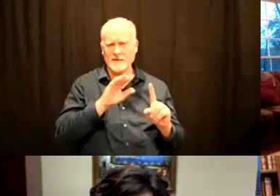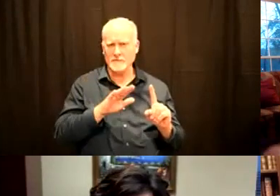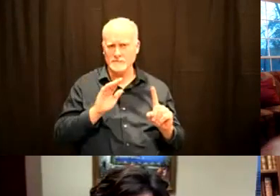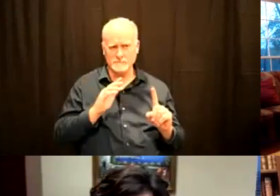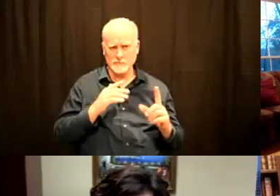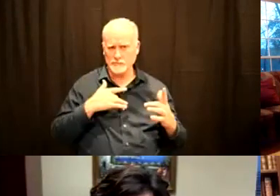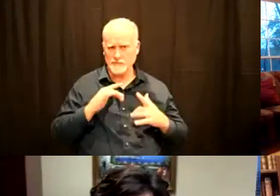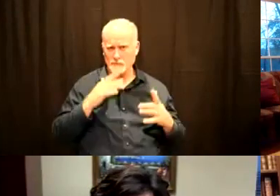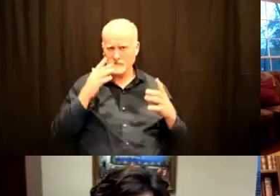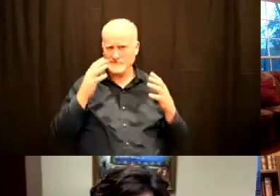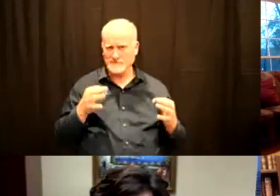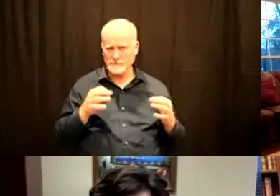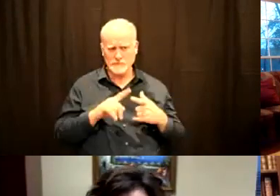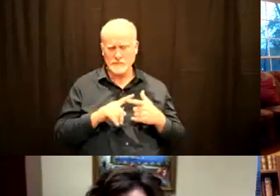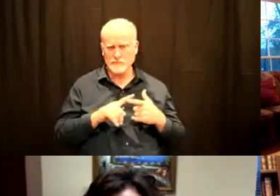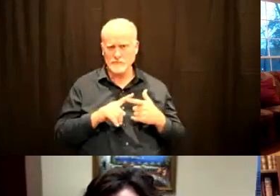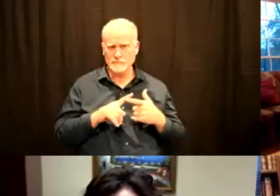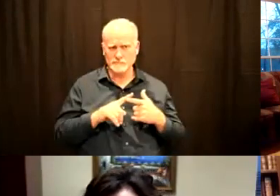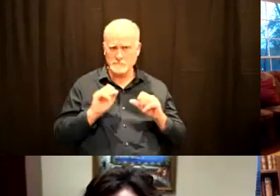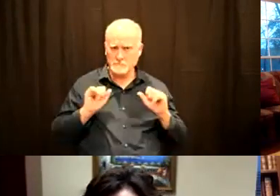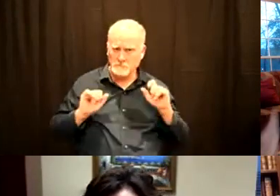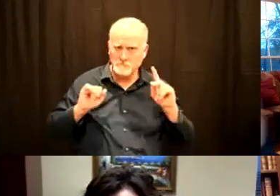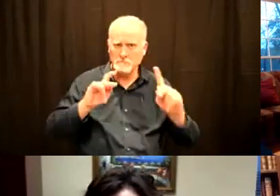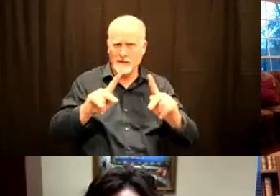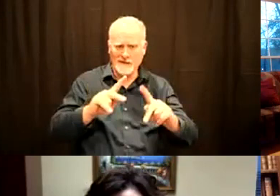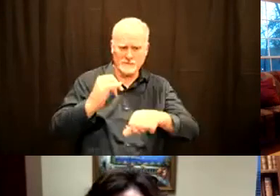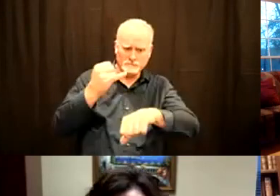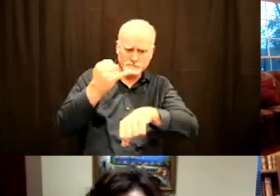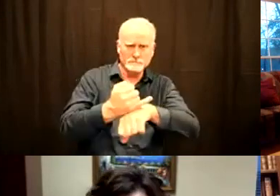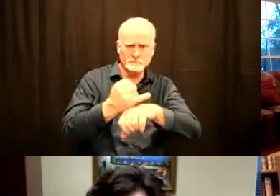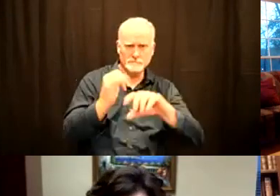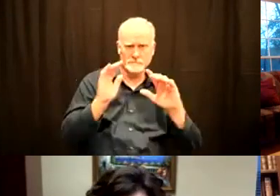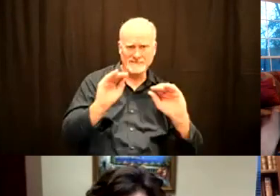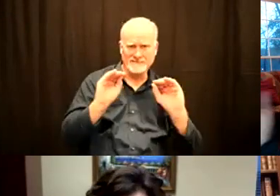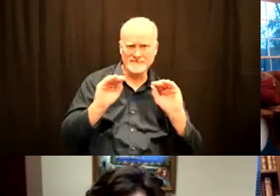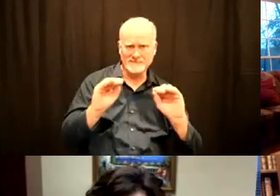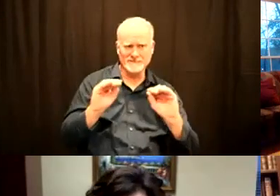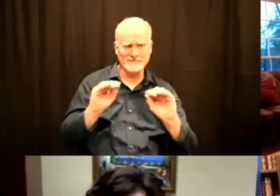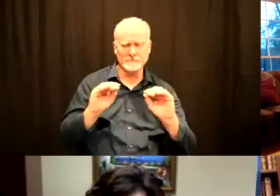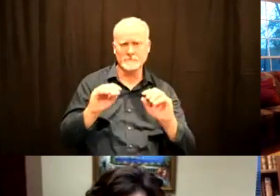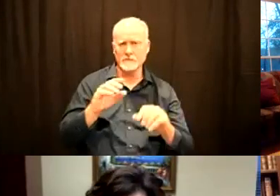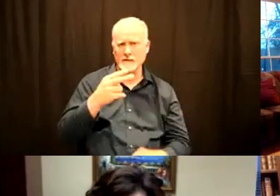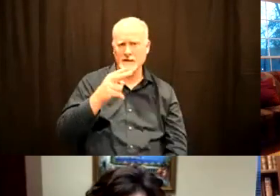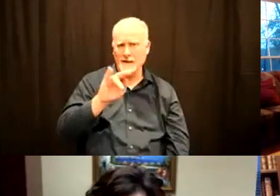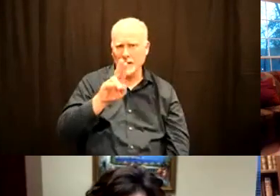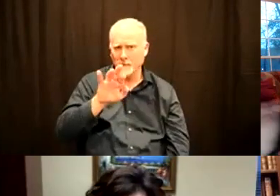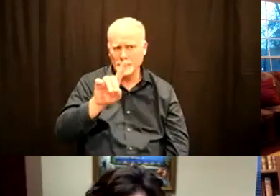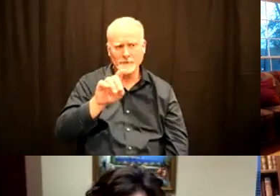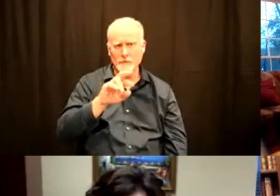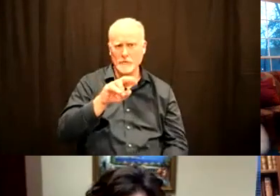uh to to have on-campus classes um our go go um hybrid and remote so maybe you did address some